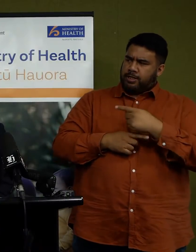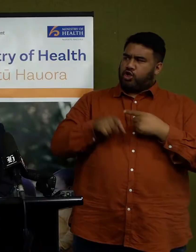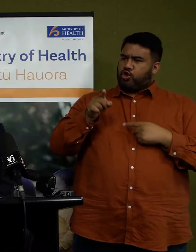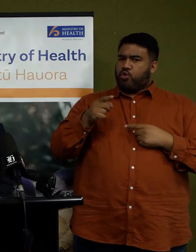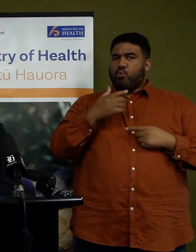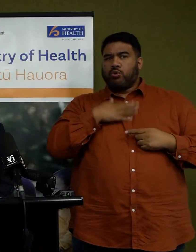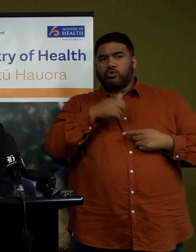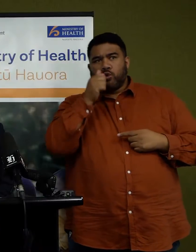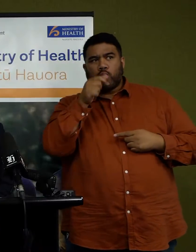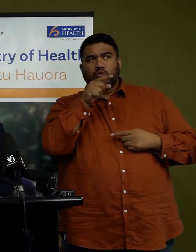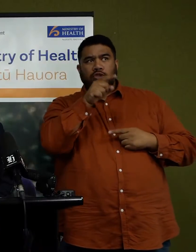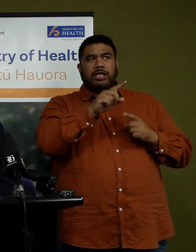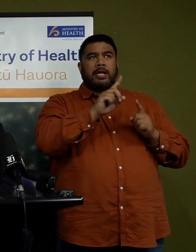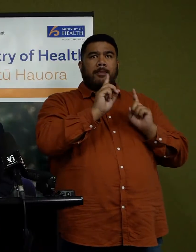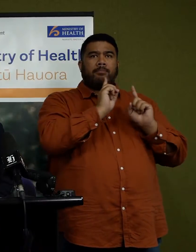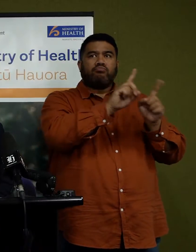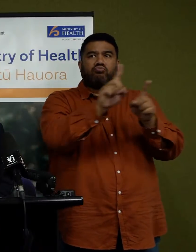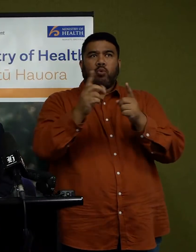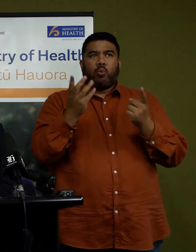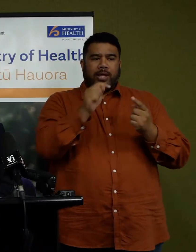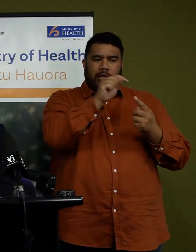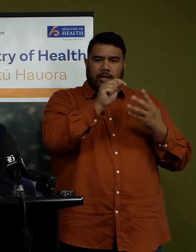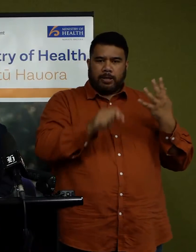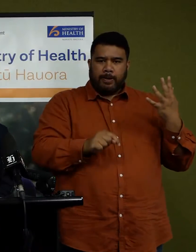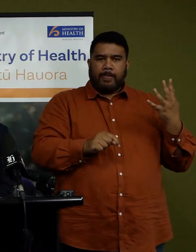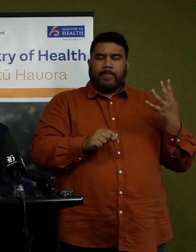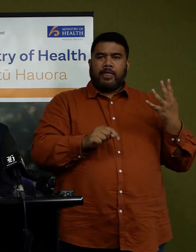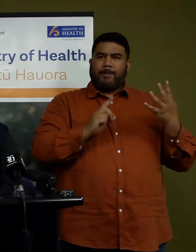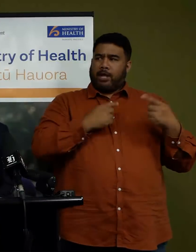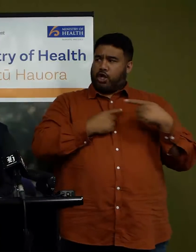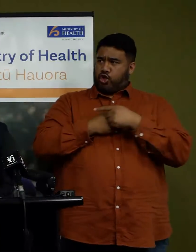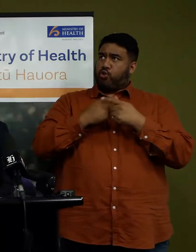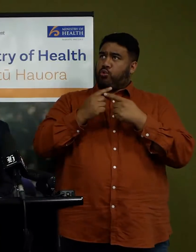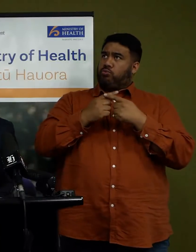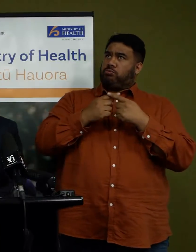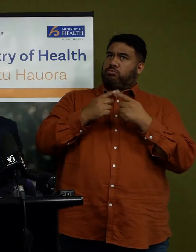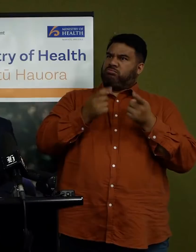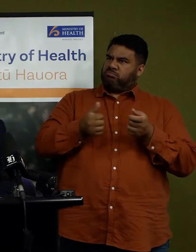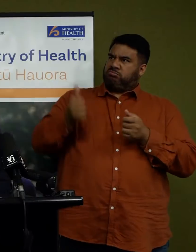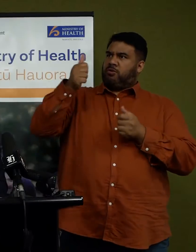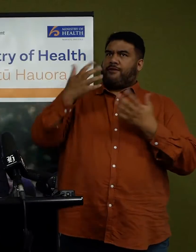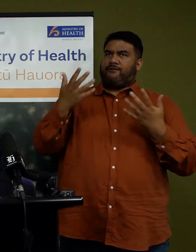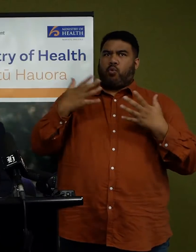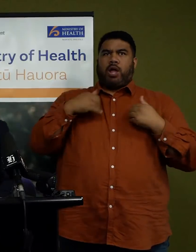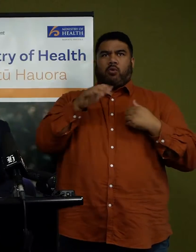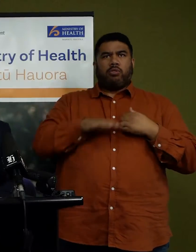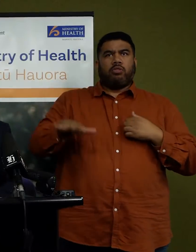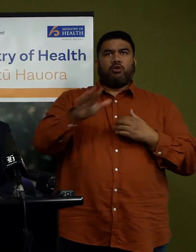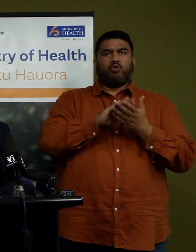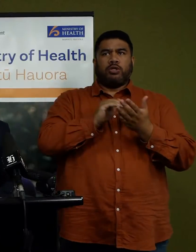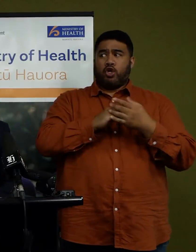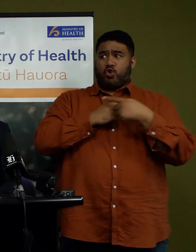But are you worried ? Are you worried about .. Oh, I'm not worried.